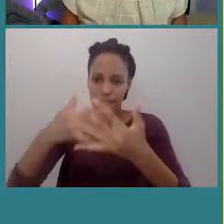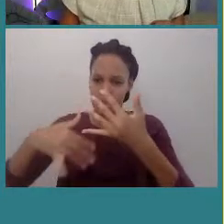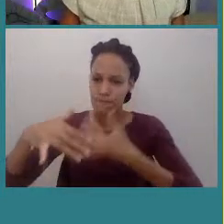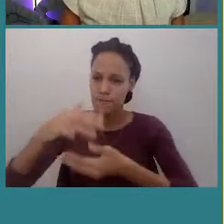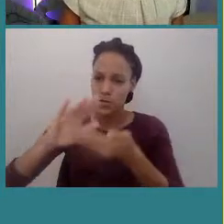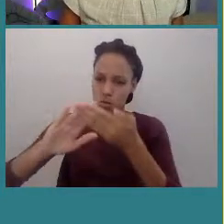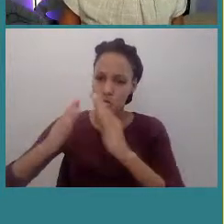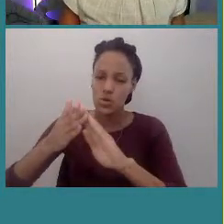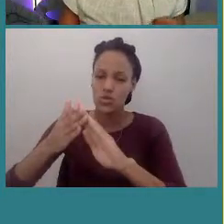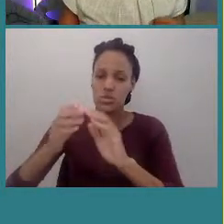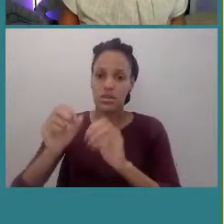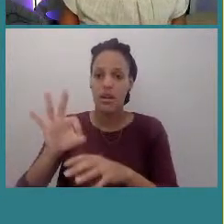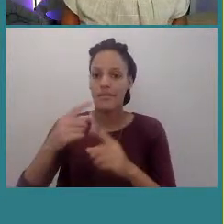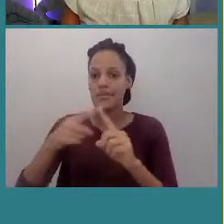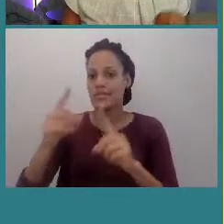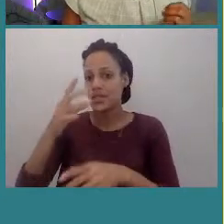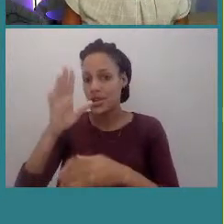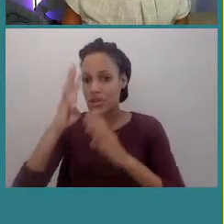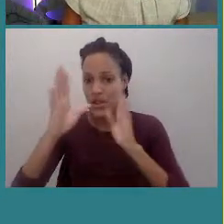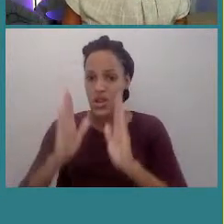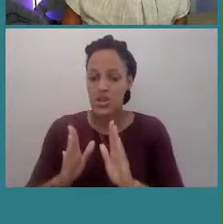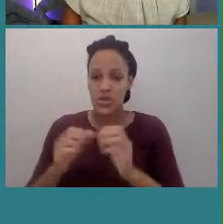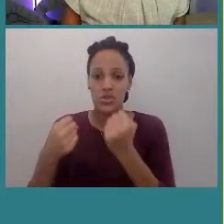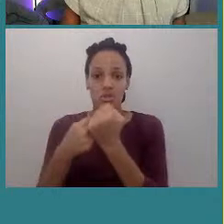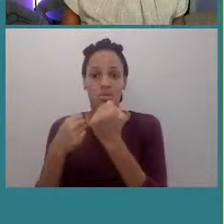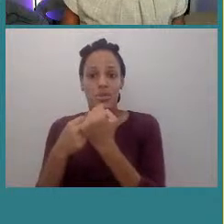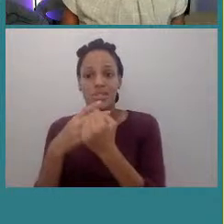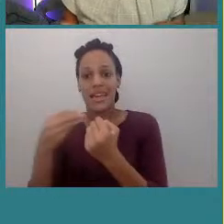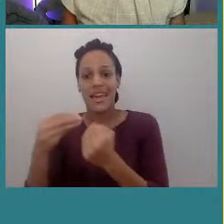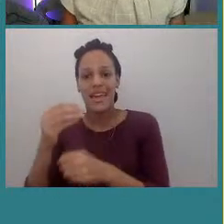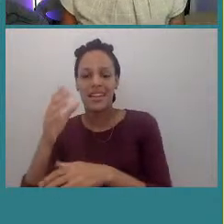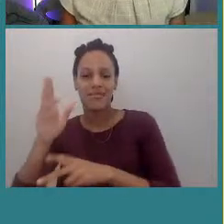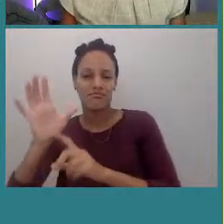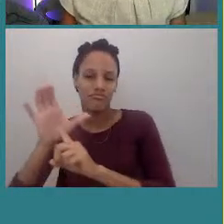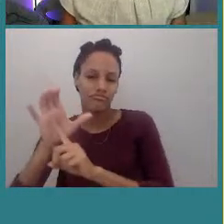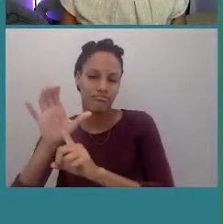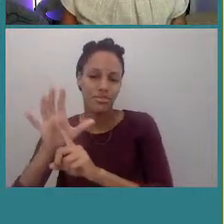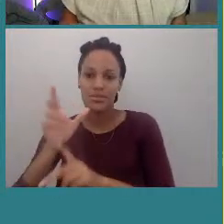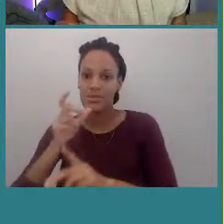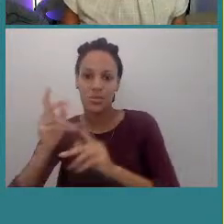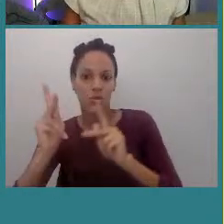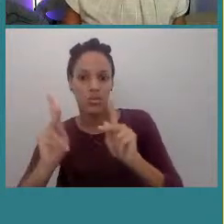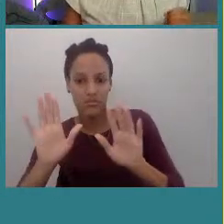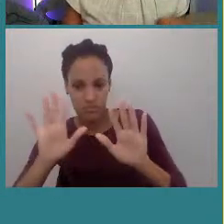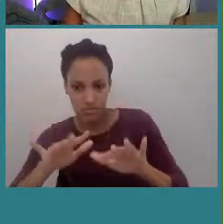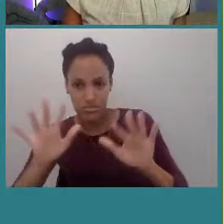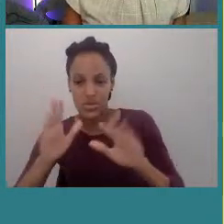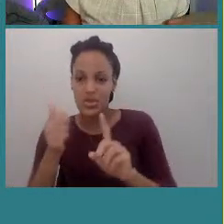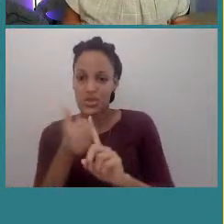of creators, supporters and fans dedicated to the Black community become the highest